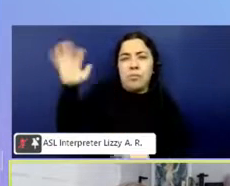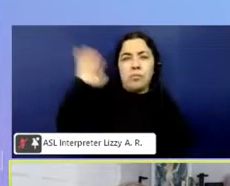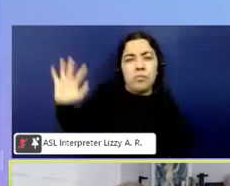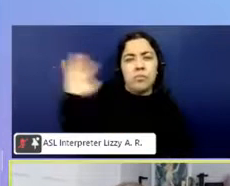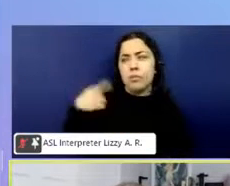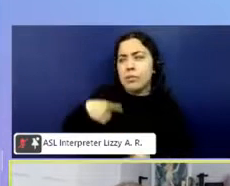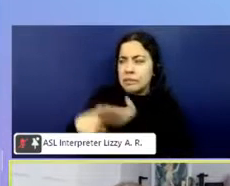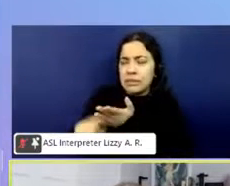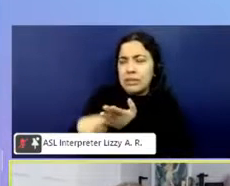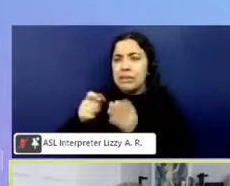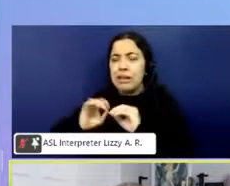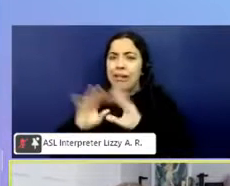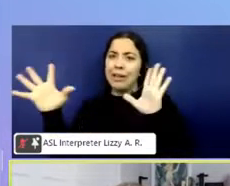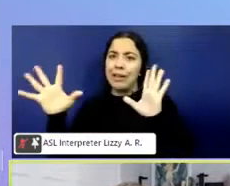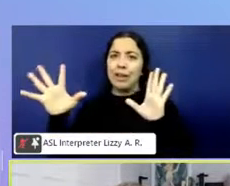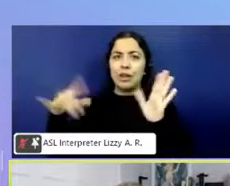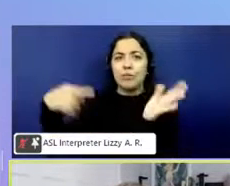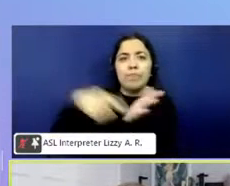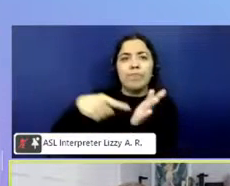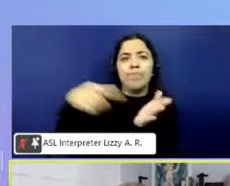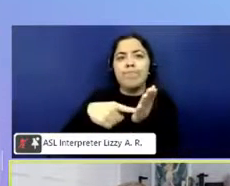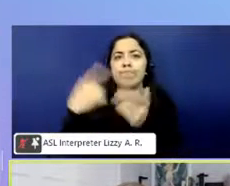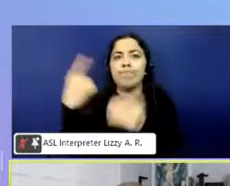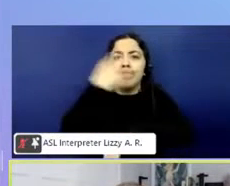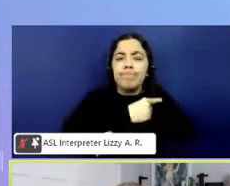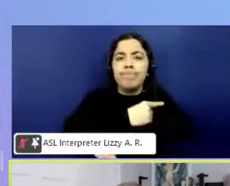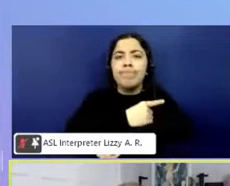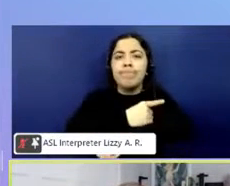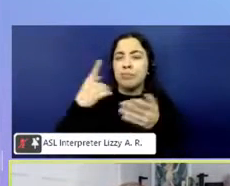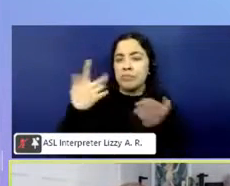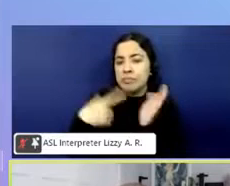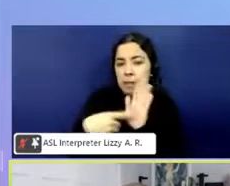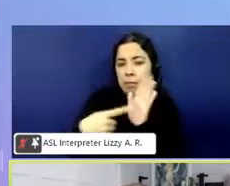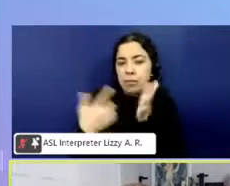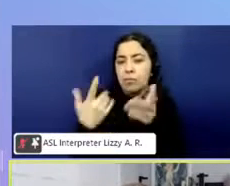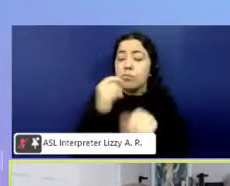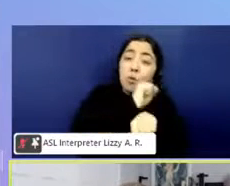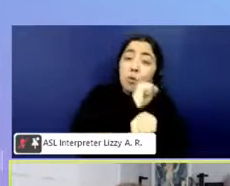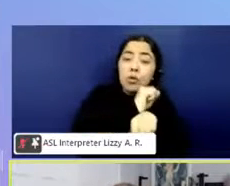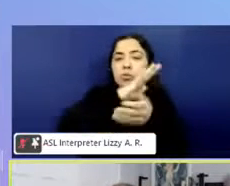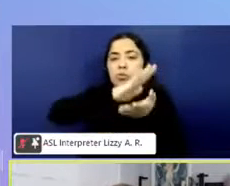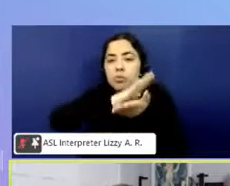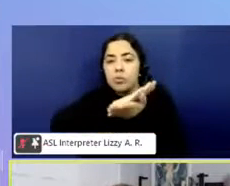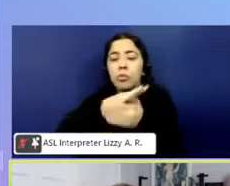they said they like clear deadlines because for them there are two times that exist there's now